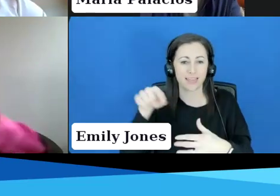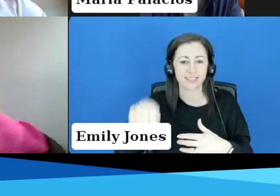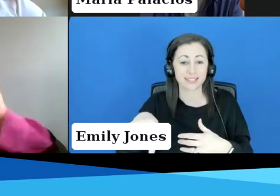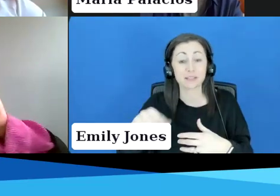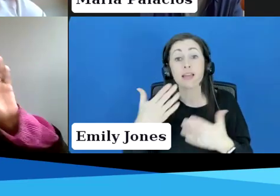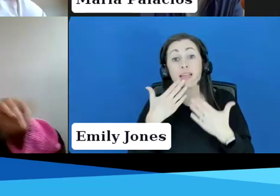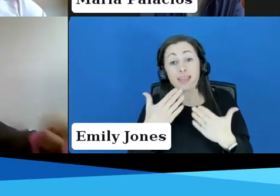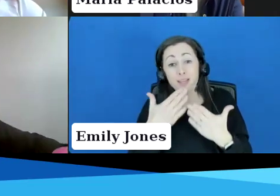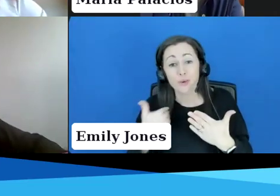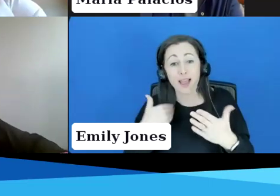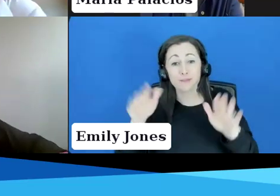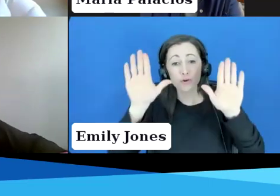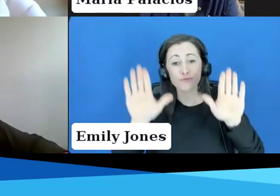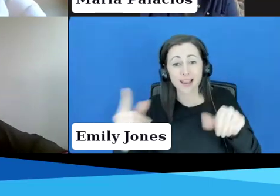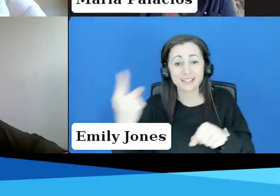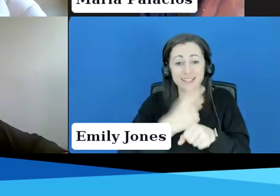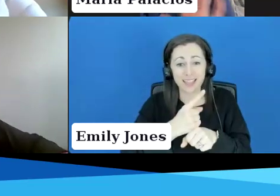Have a great rest of your day. Take care.